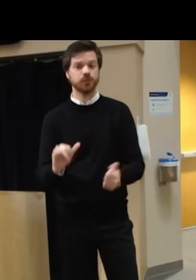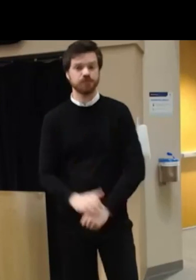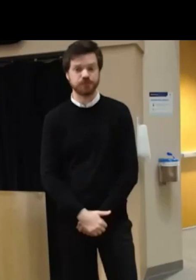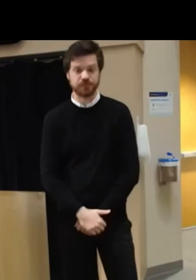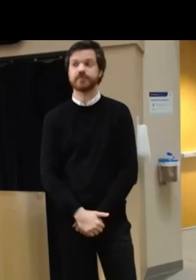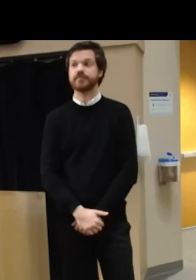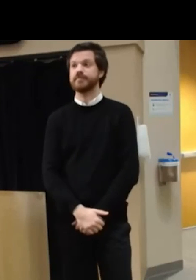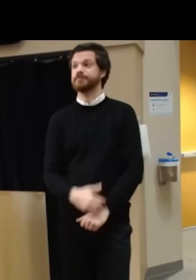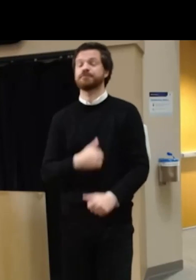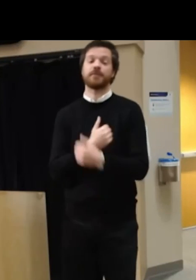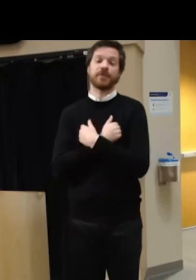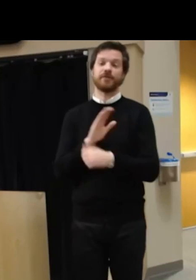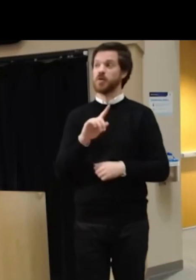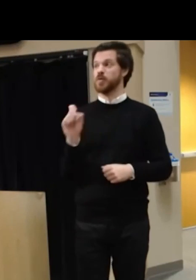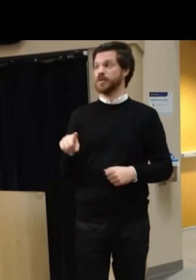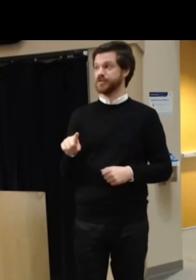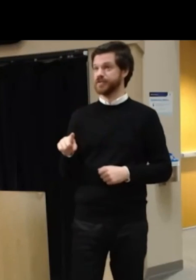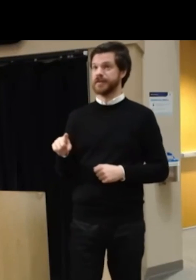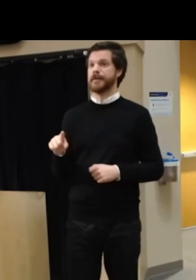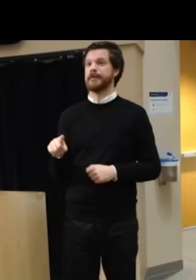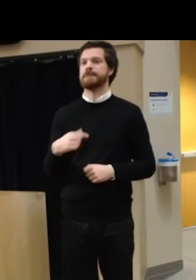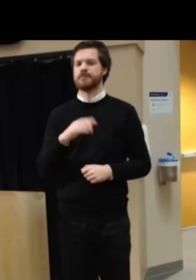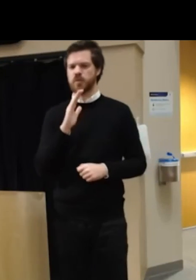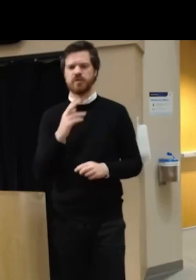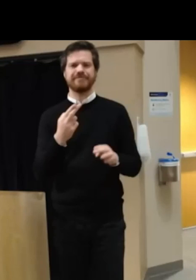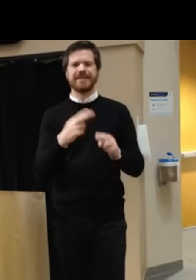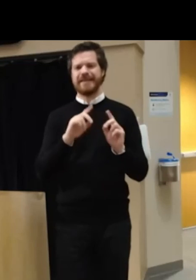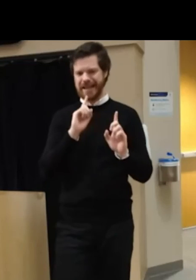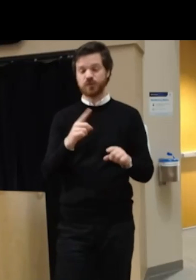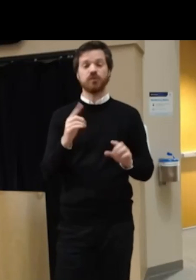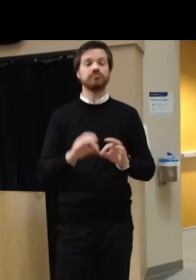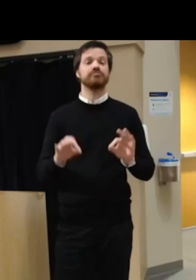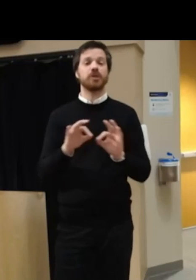love your question uh I'll answer briefly one of the most impactful things I think we do as